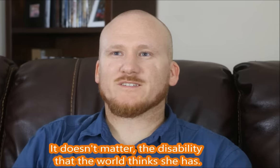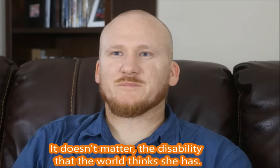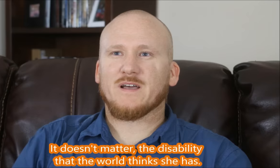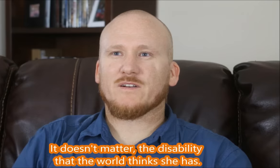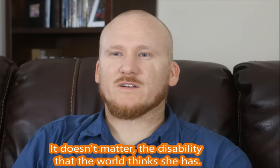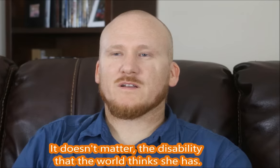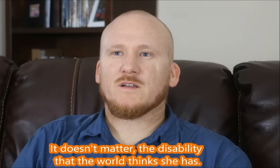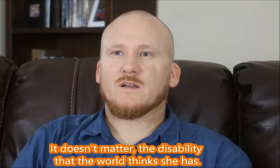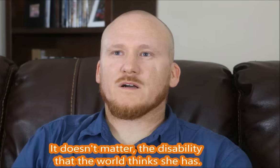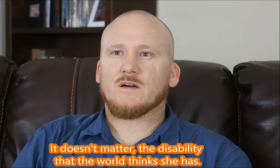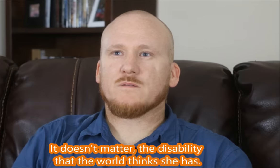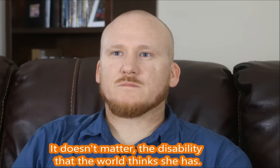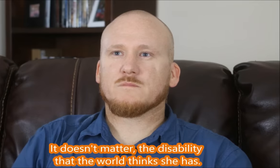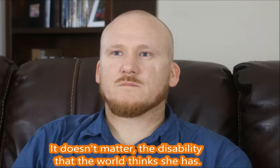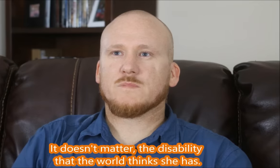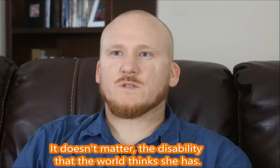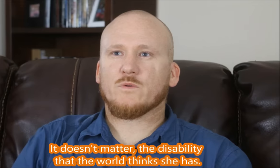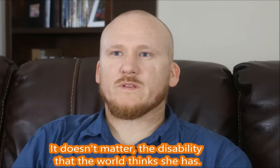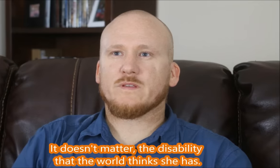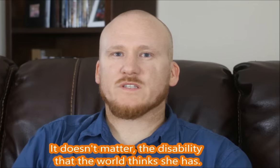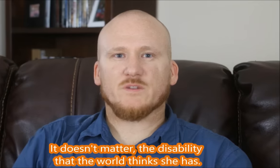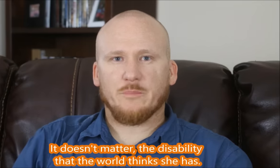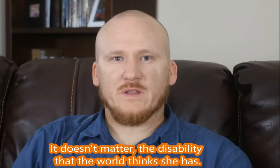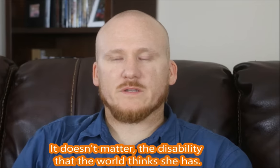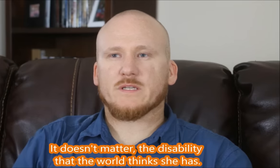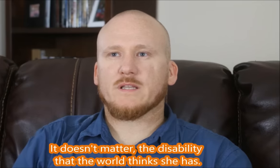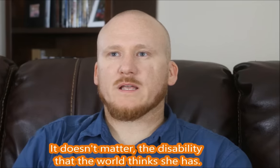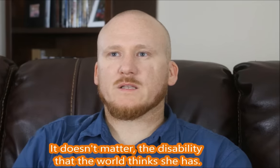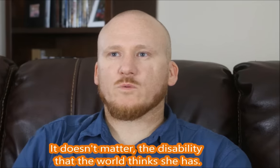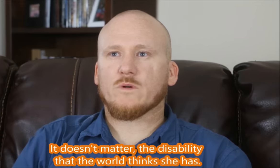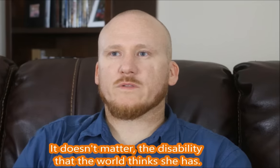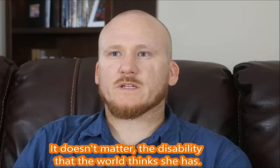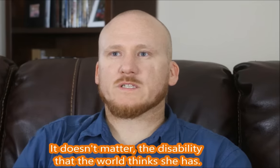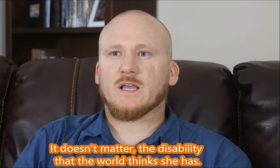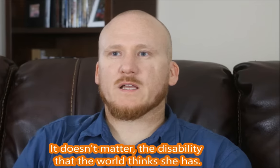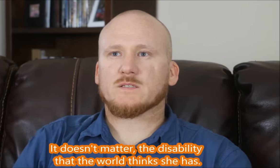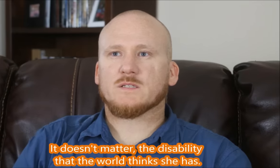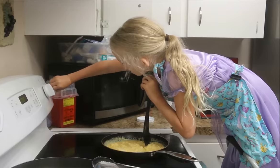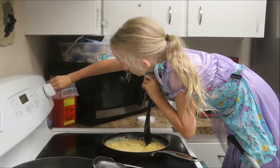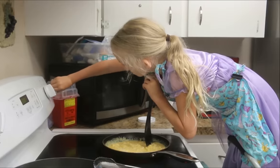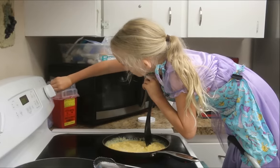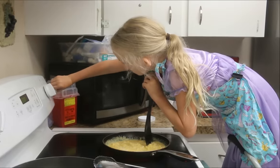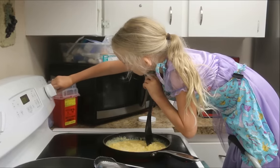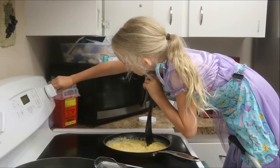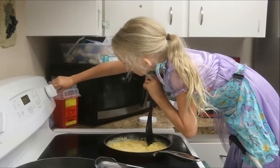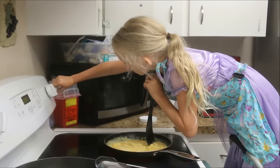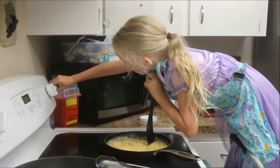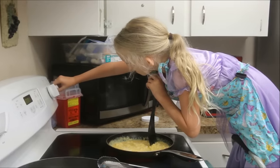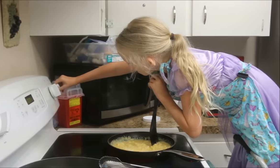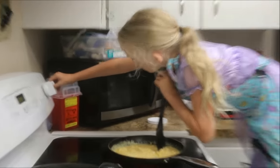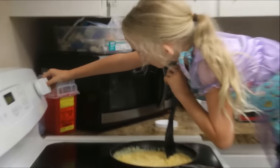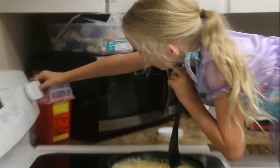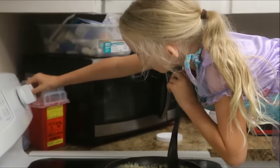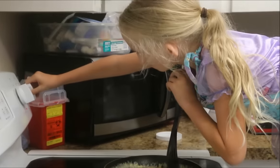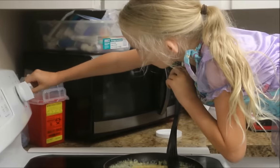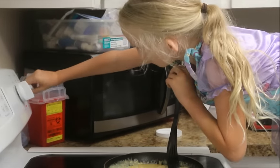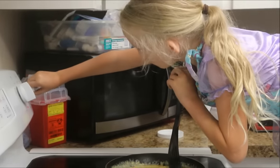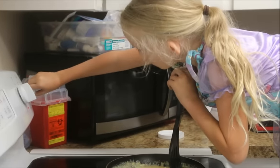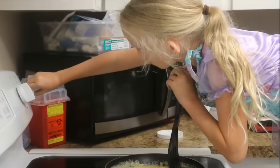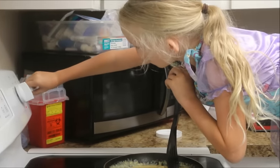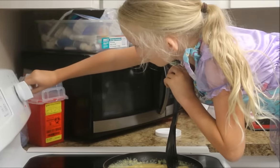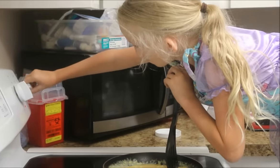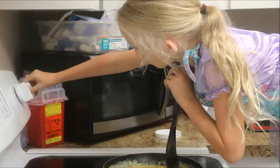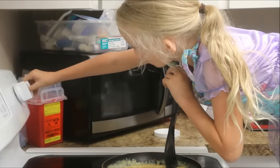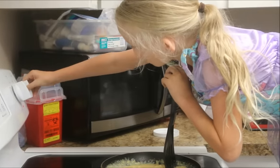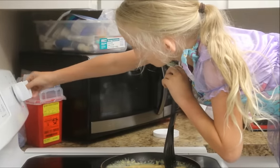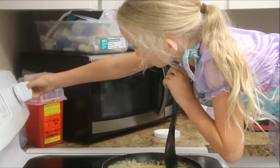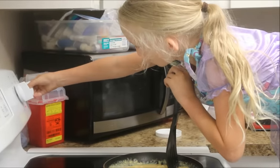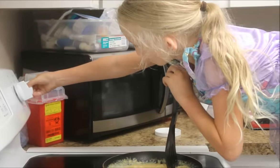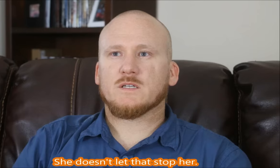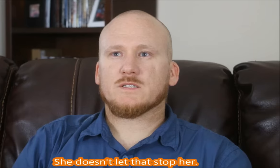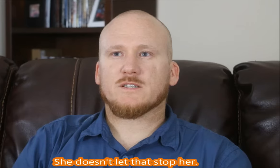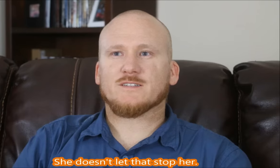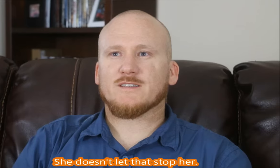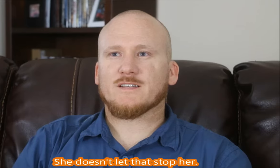doesn't matter you know the disability that the world King she has she doesn't